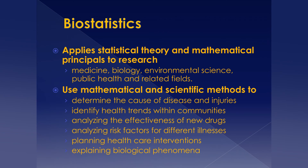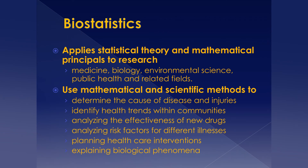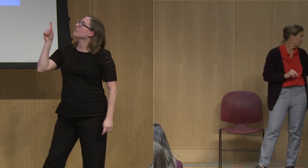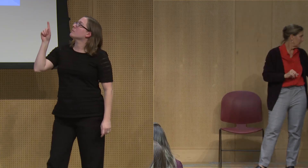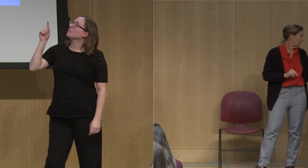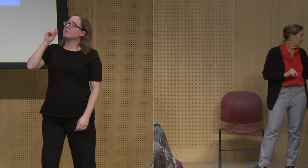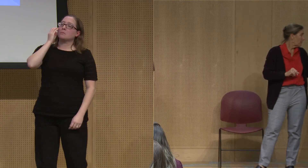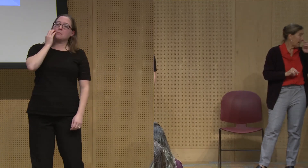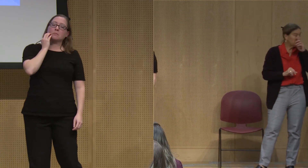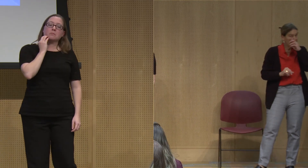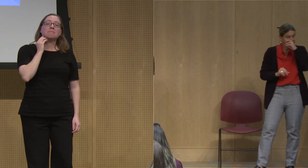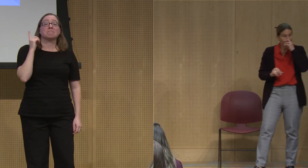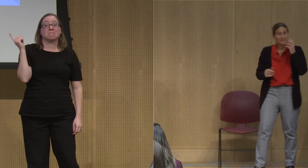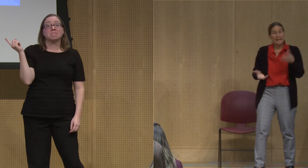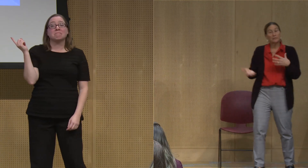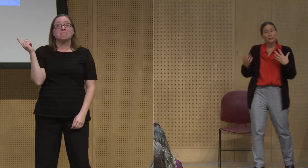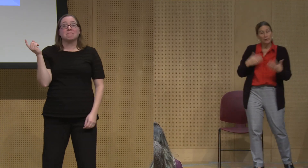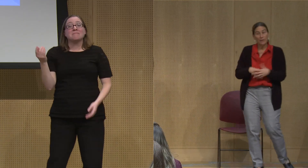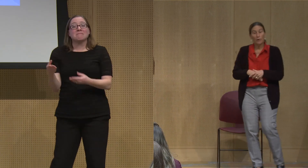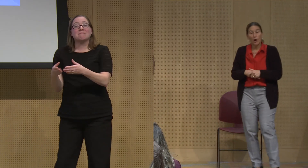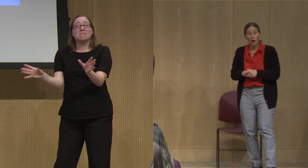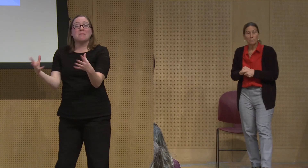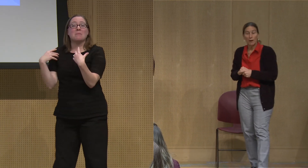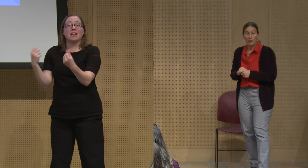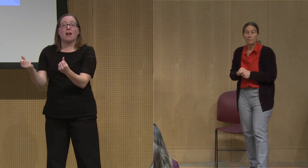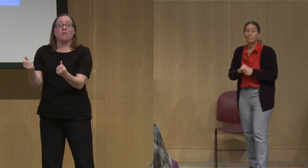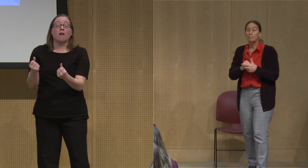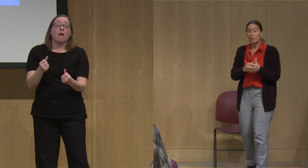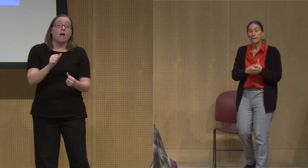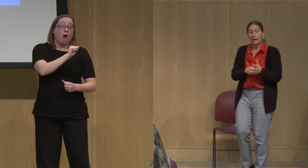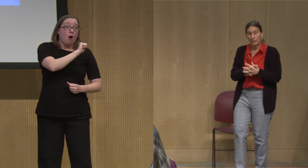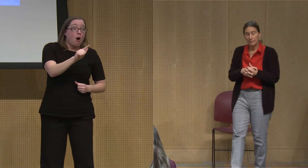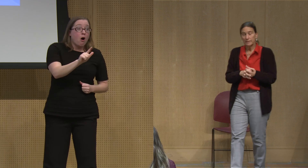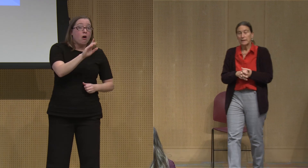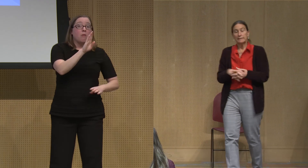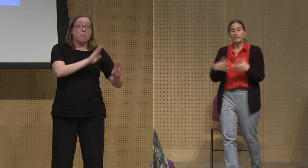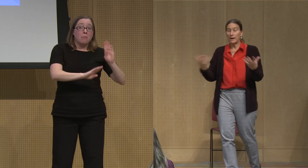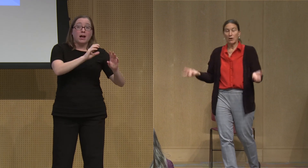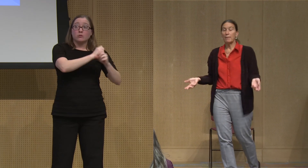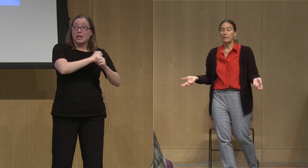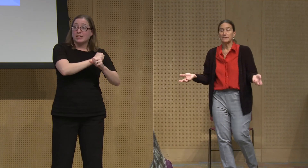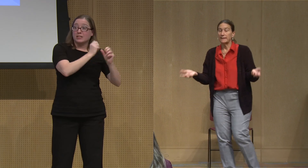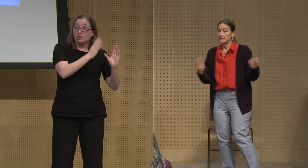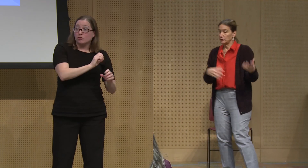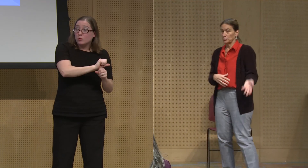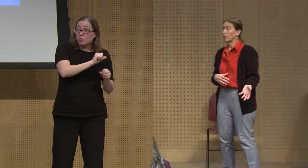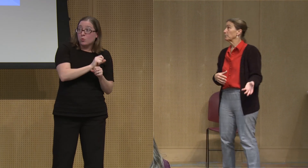BIOSTATISTICS IS ACTUALLY ANOTHER ARM OF PUBLIC HEALTH. NOW NOT ALL BIOSTATISTICIANS WORK IN PUBLIC HEALTH,